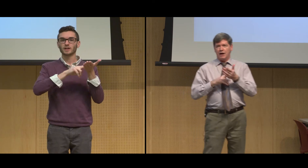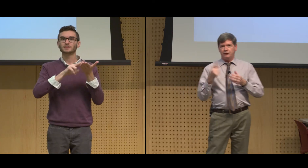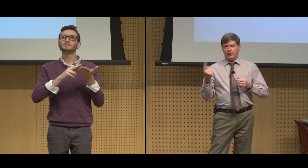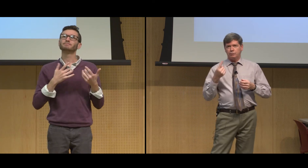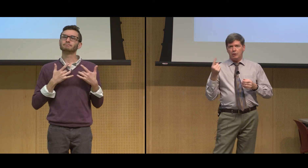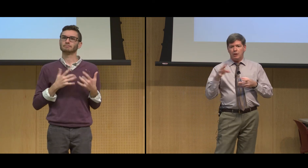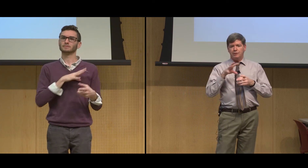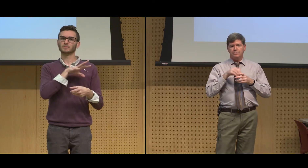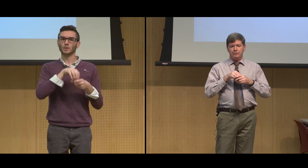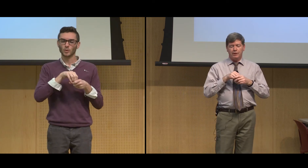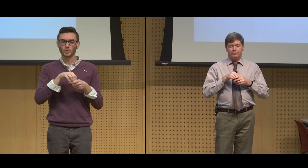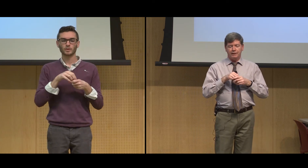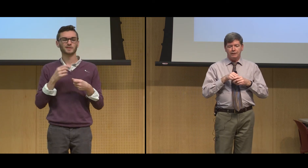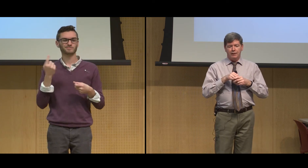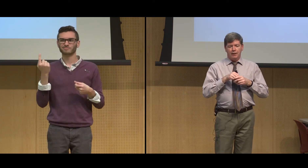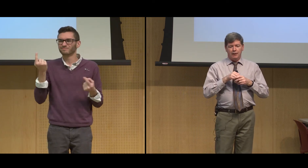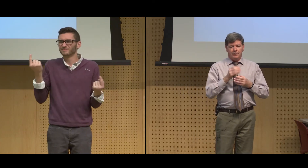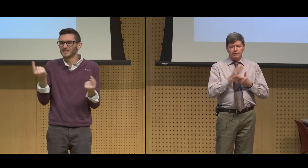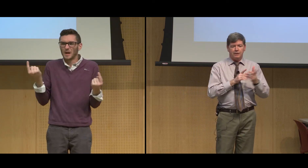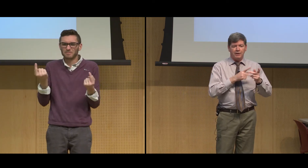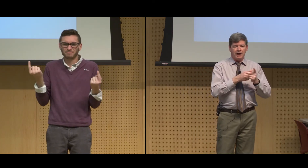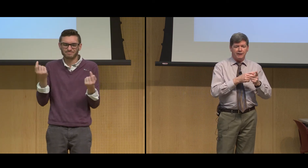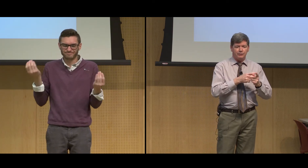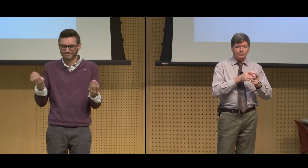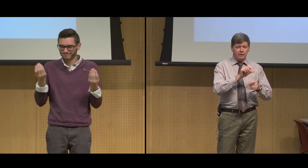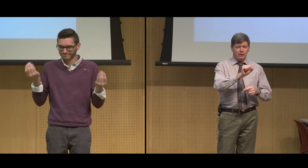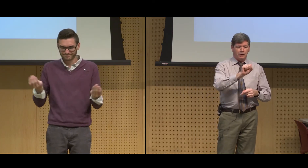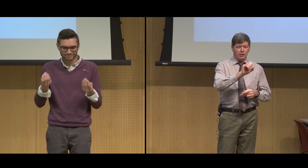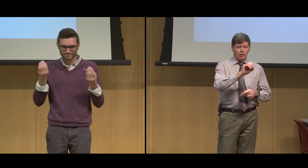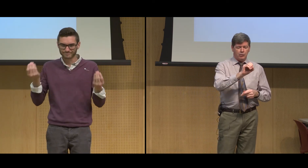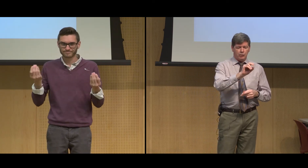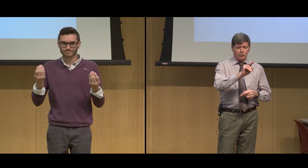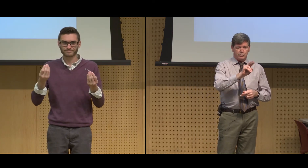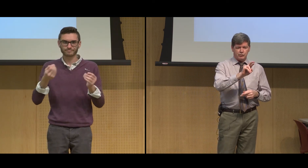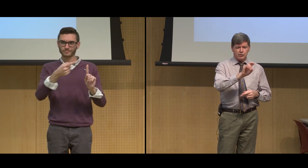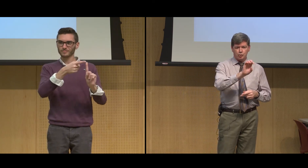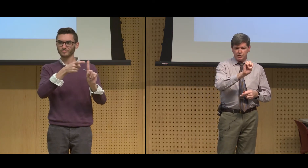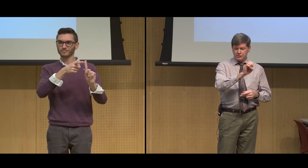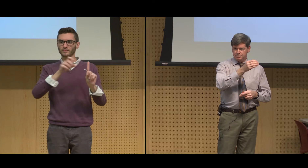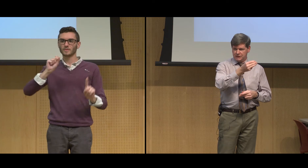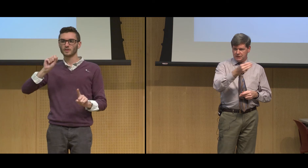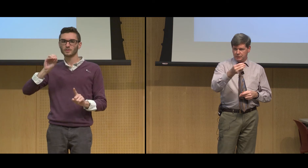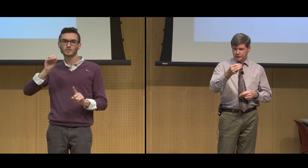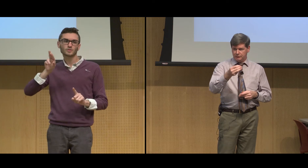were always involving some kind of source material,